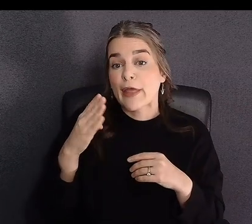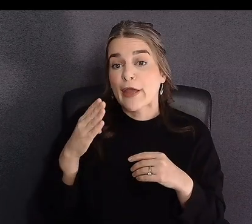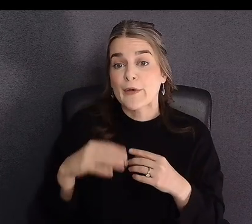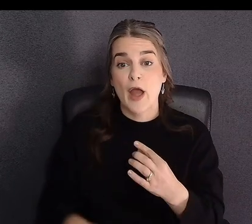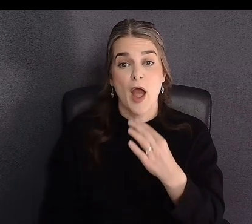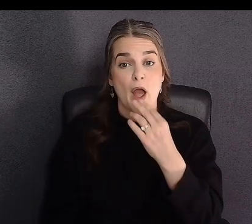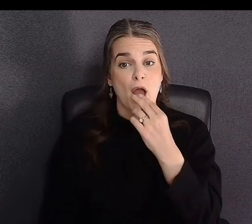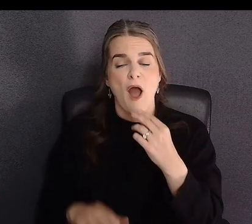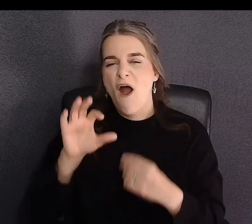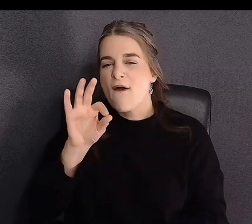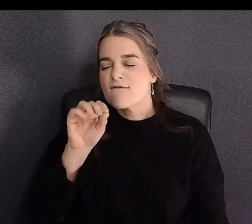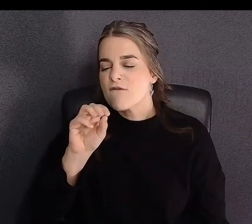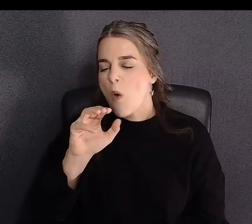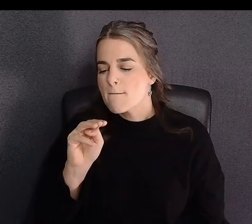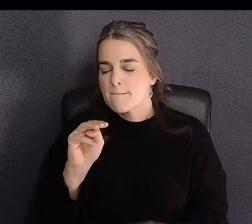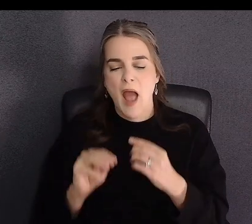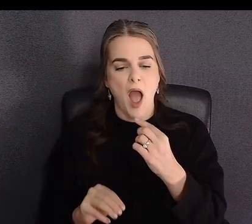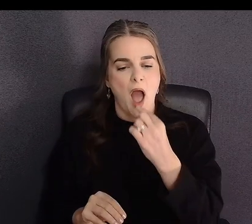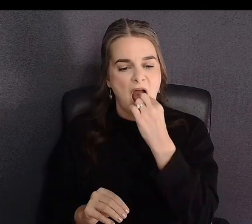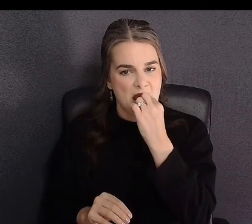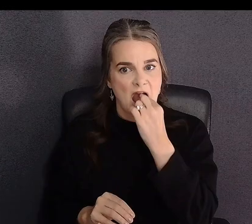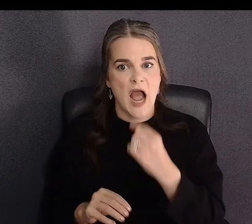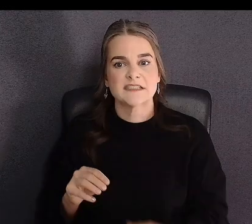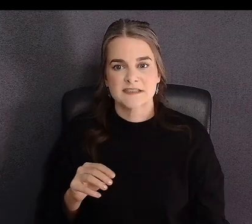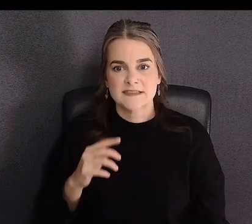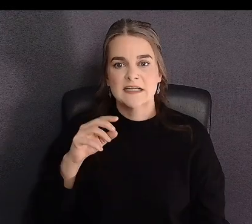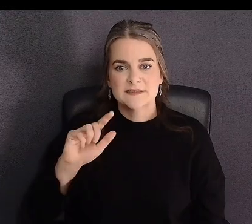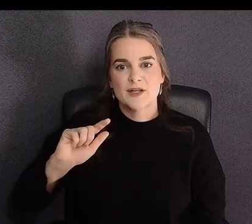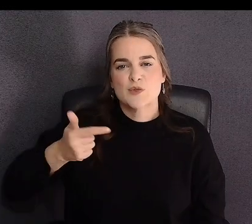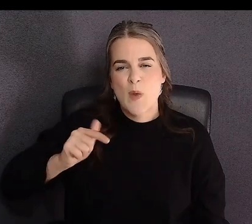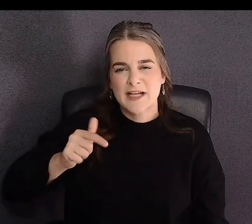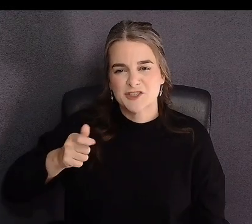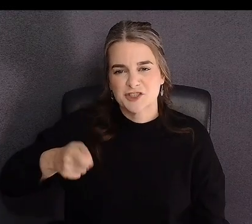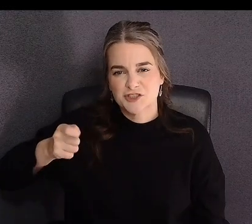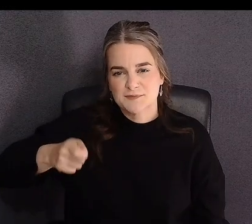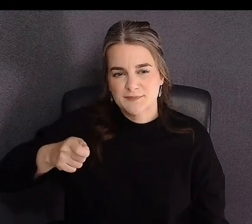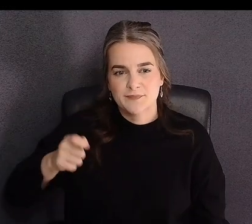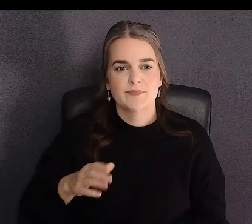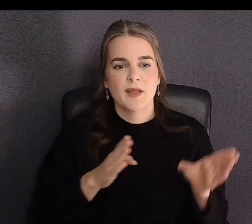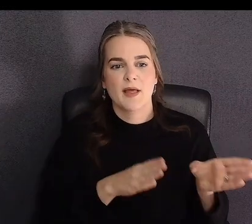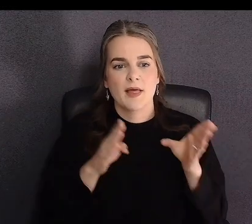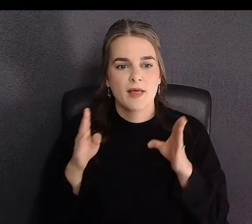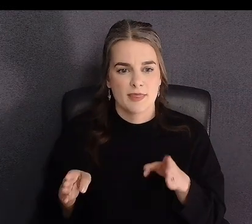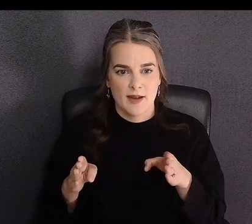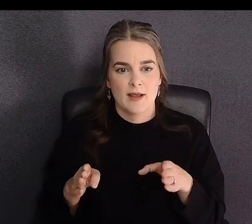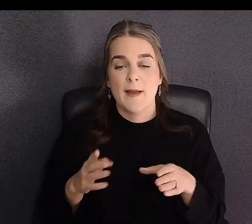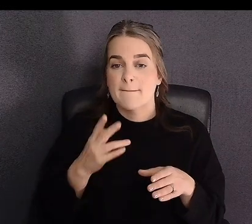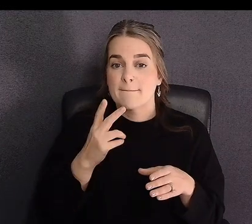The next one is a foot pedal. Then the pink, round circular one is a press switch.